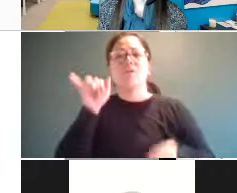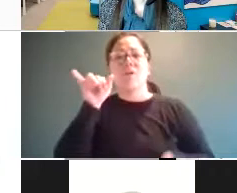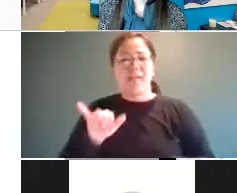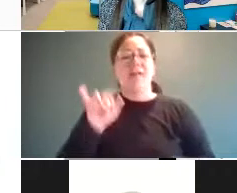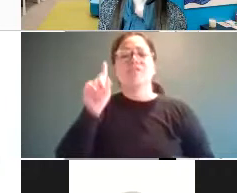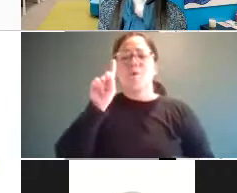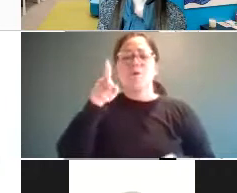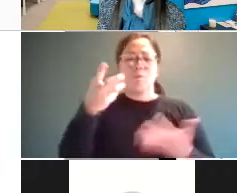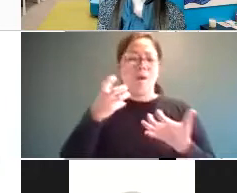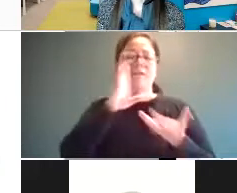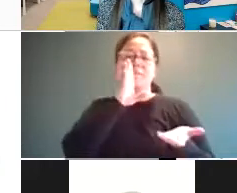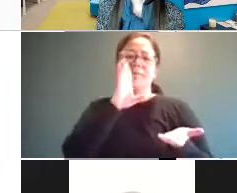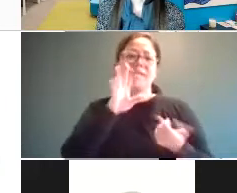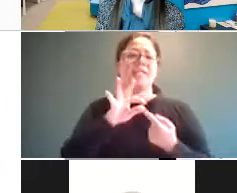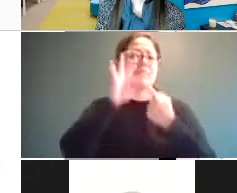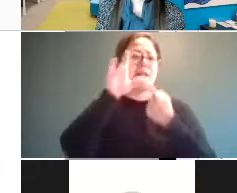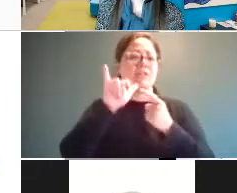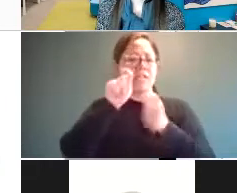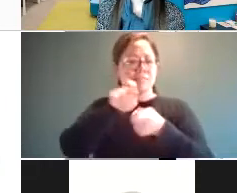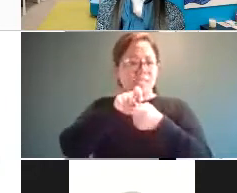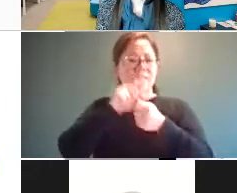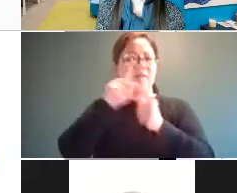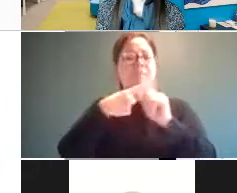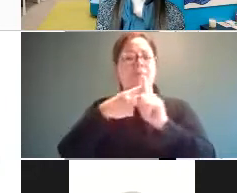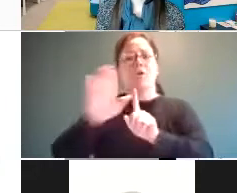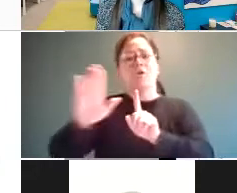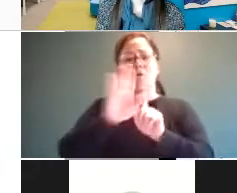especially specific about what your symbols represent